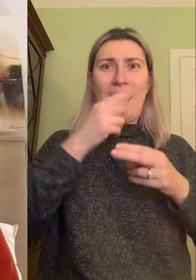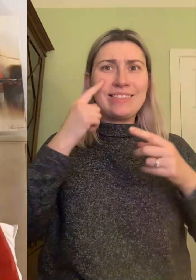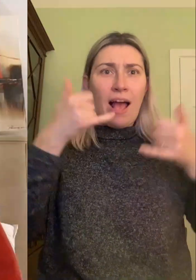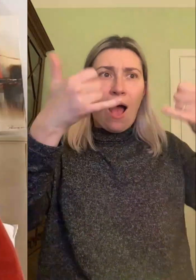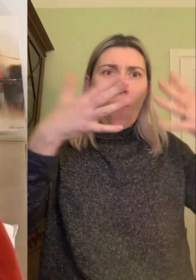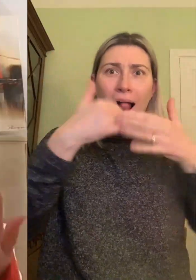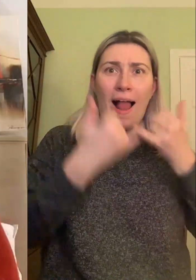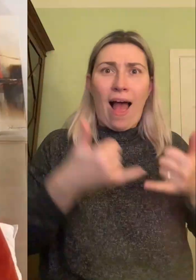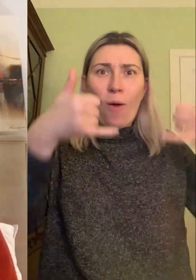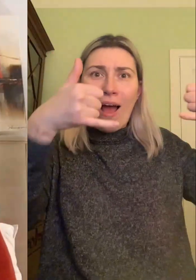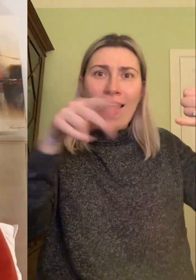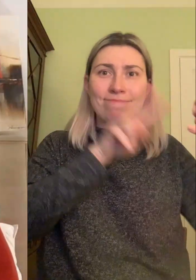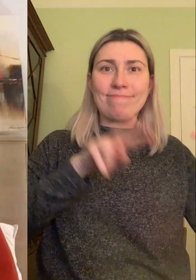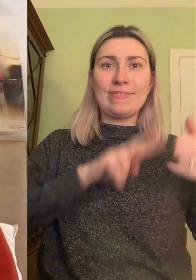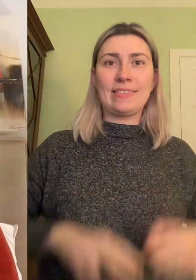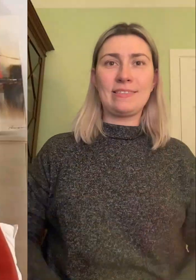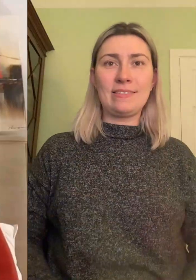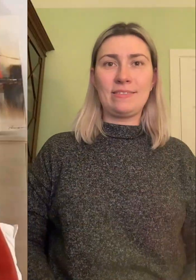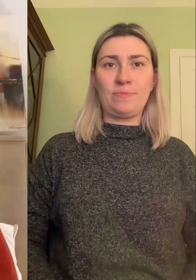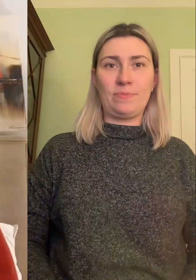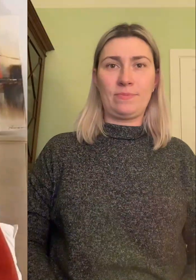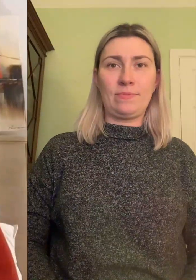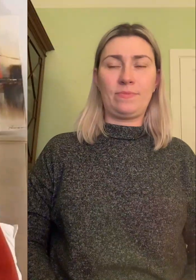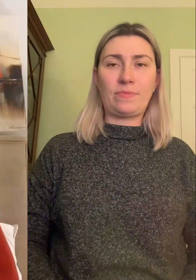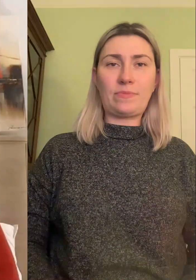award to my home, so it will be nice to see what that is!